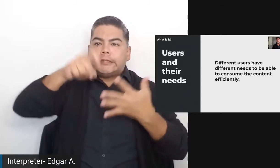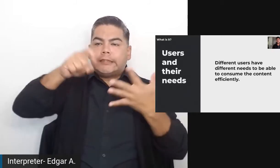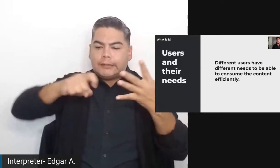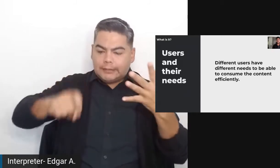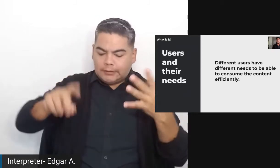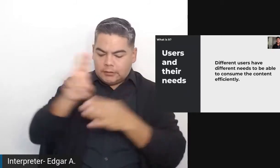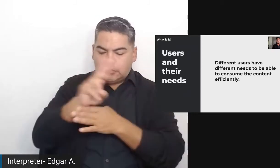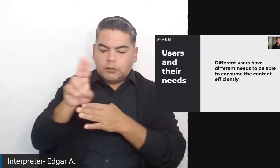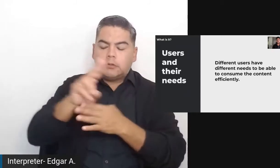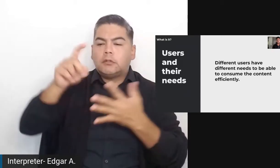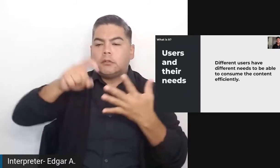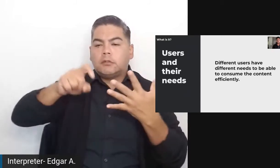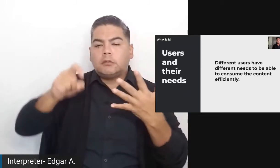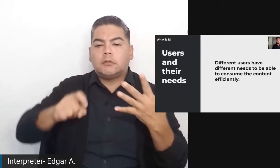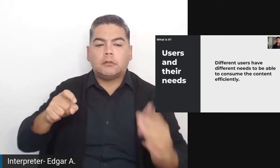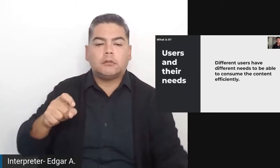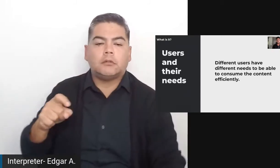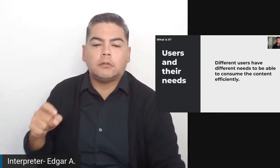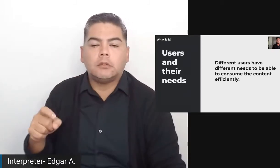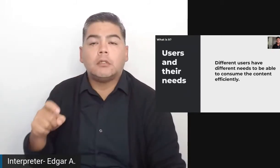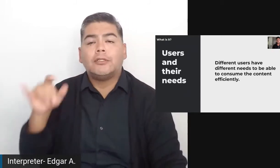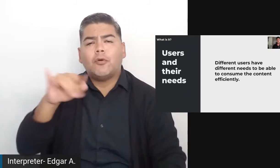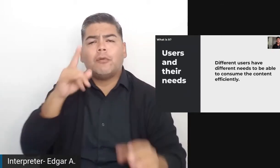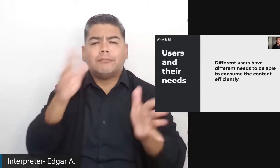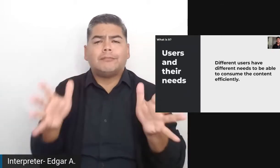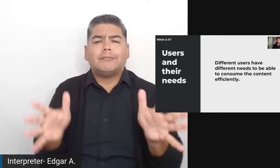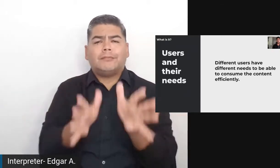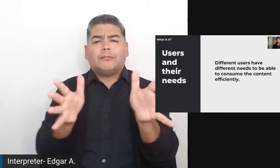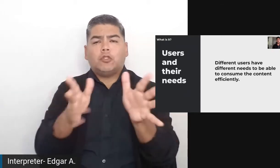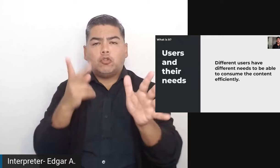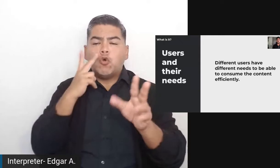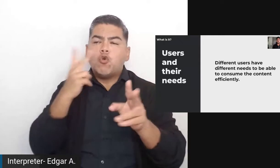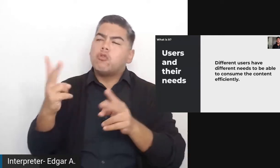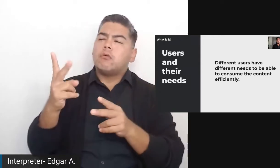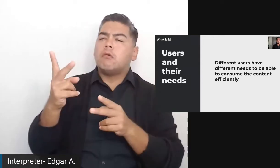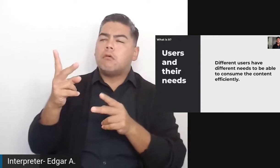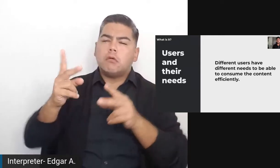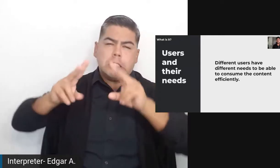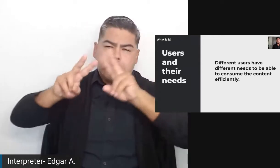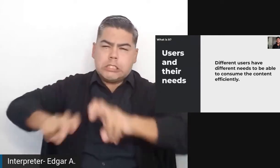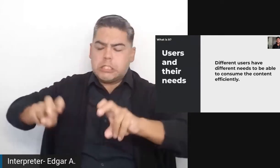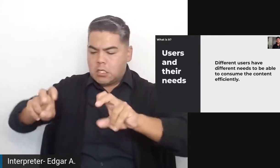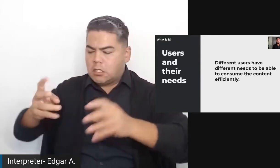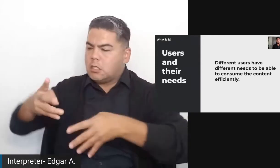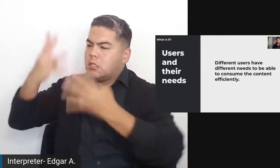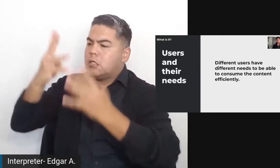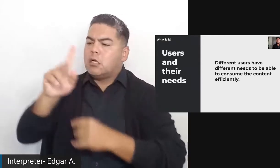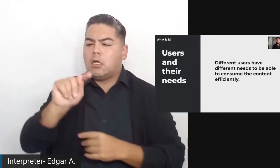I encourage you to take a look into those tools and take a look into how they are used in your own time,